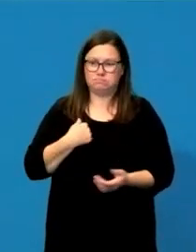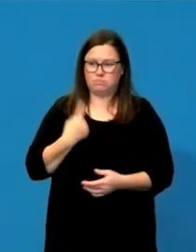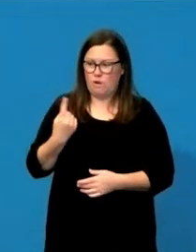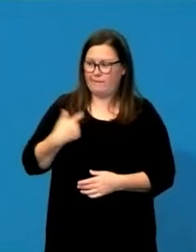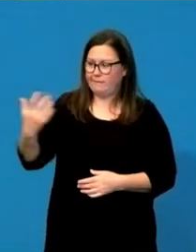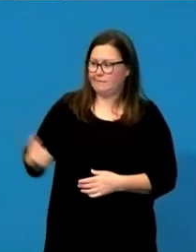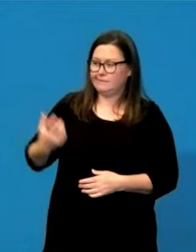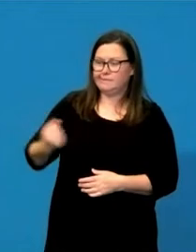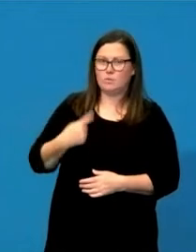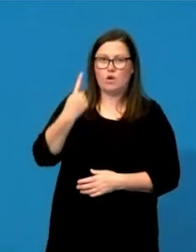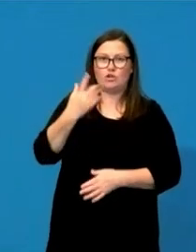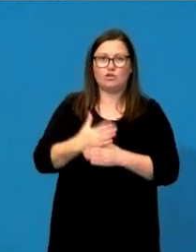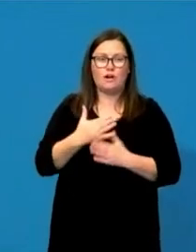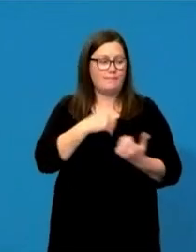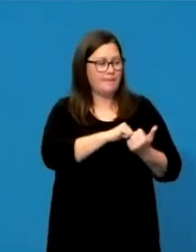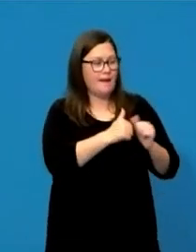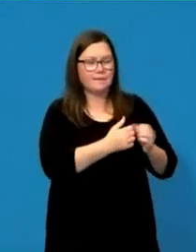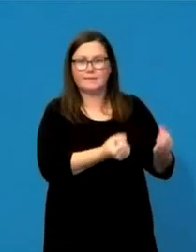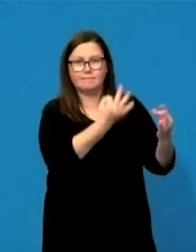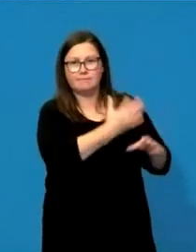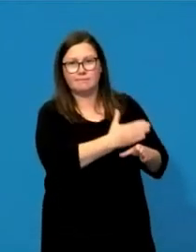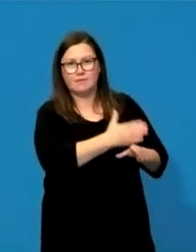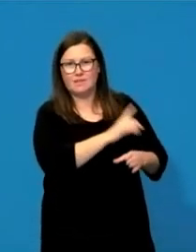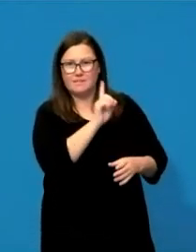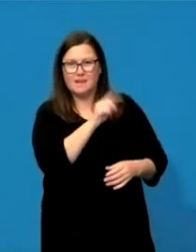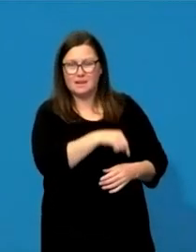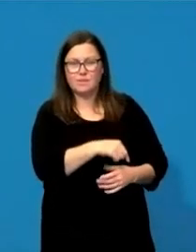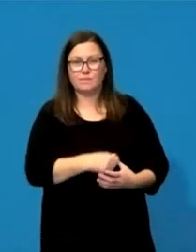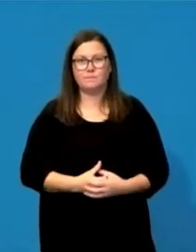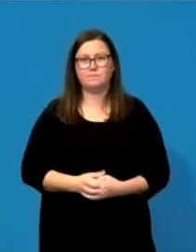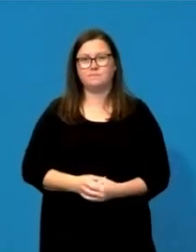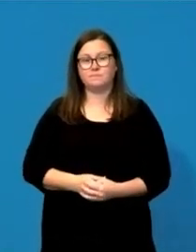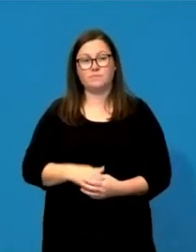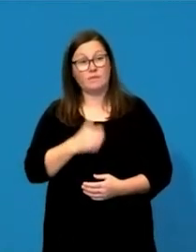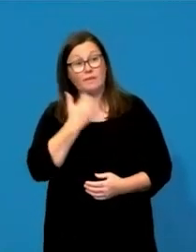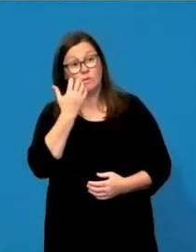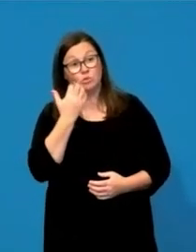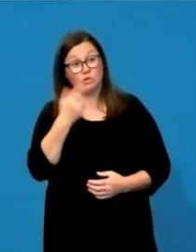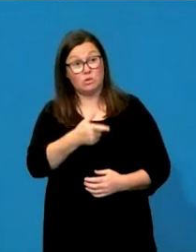And, in the future, you hope to be a financial counsellor?